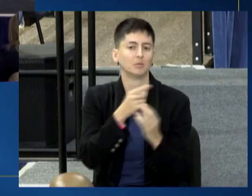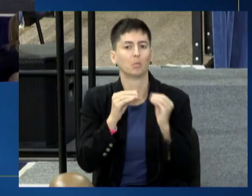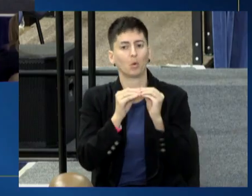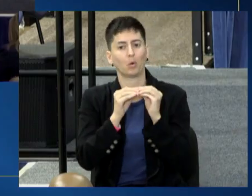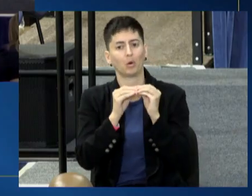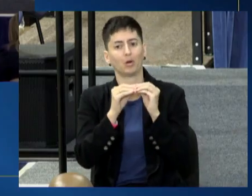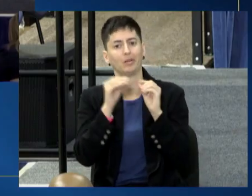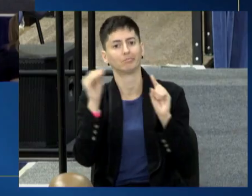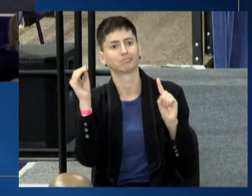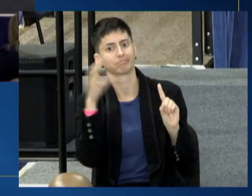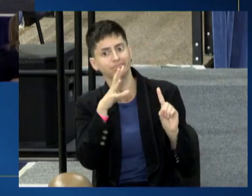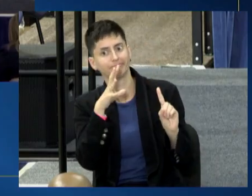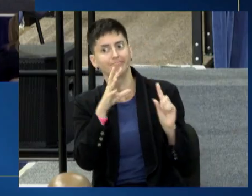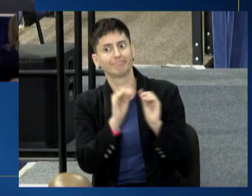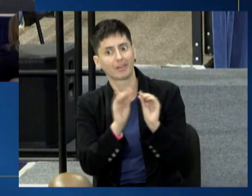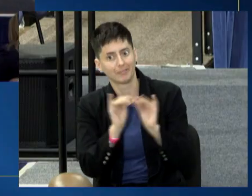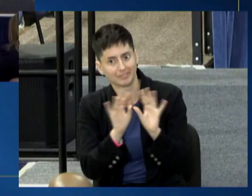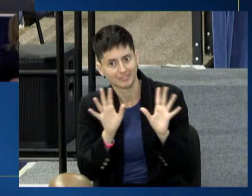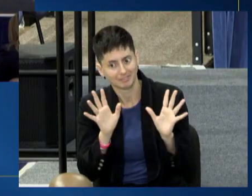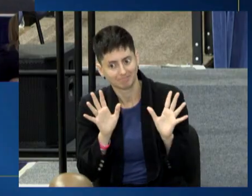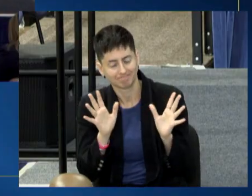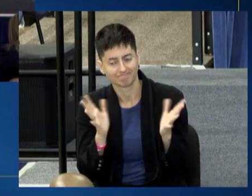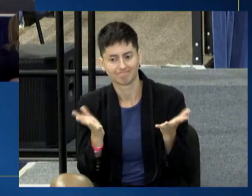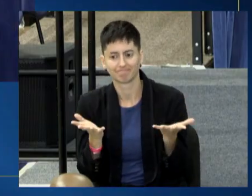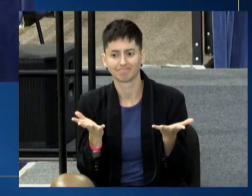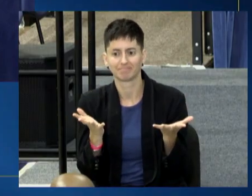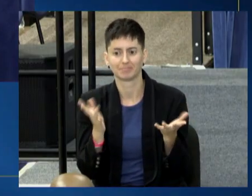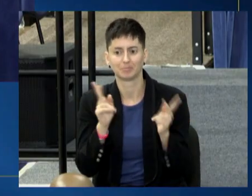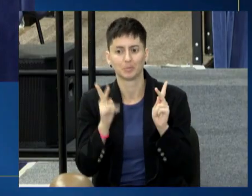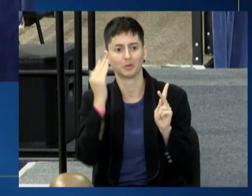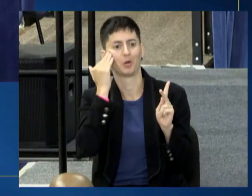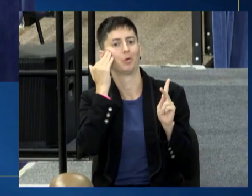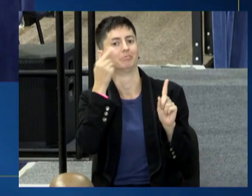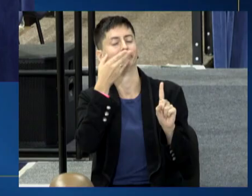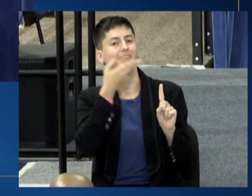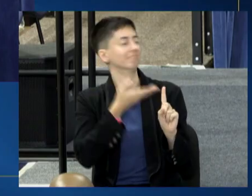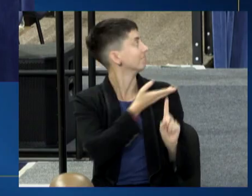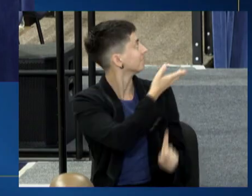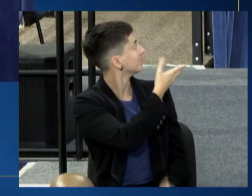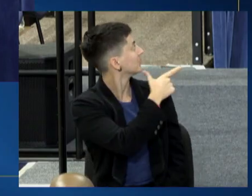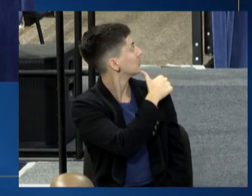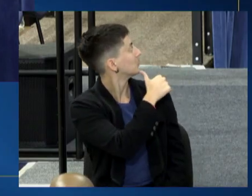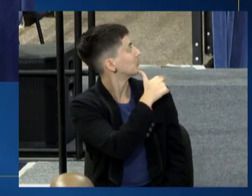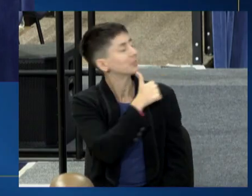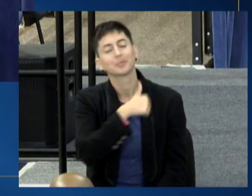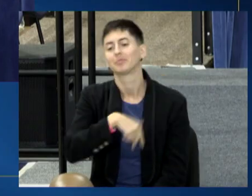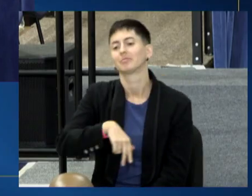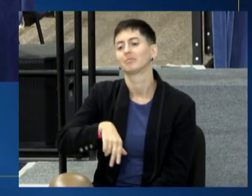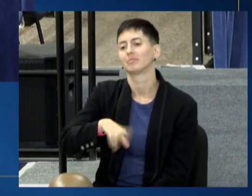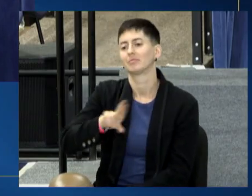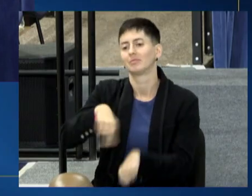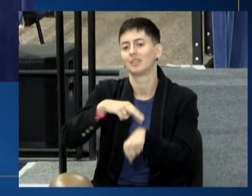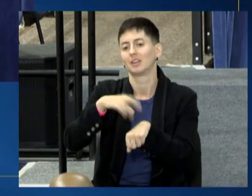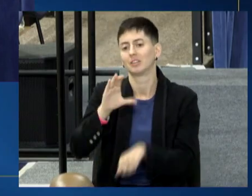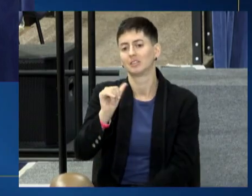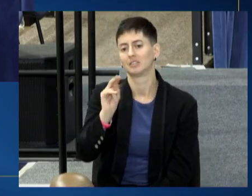agency when it comes to the topic of cancer. So, as you can guess, it's the National Cancer Institute at NIH. And we have with us Warren Kibbe.